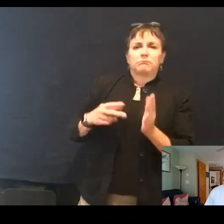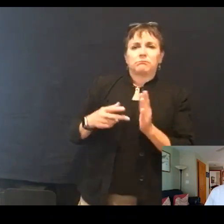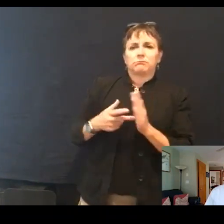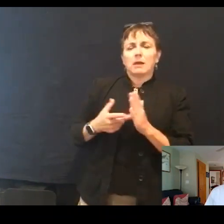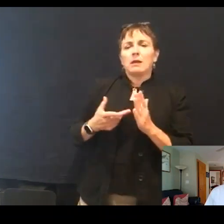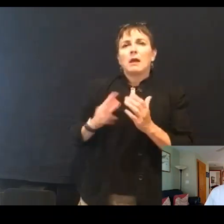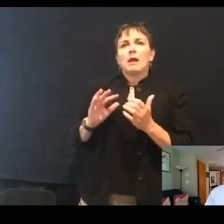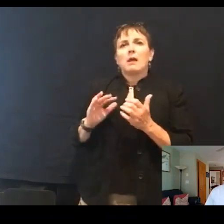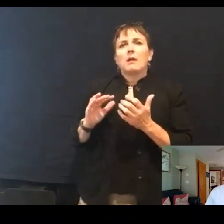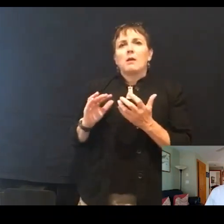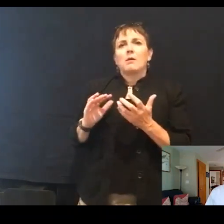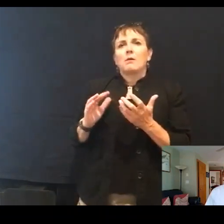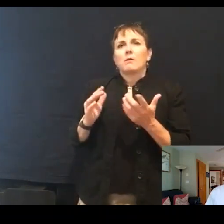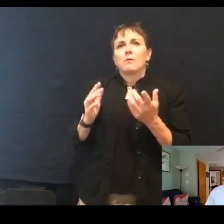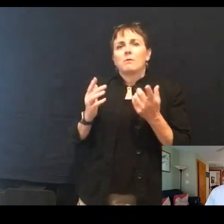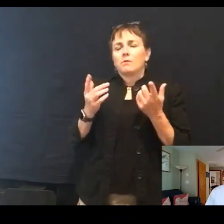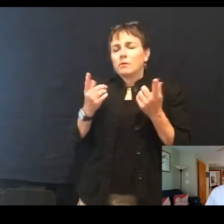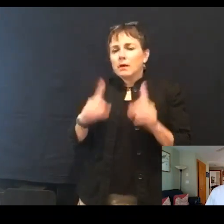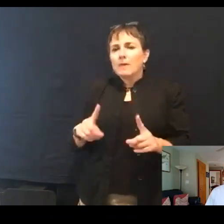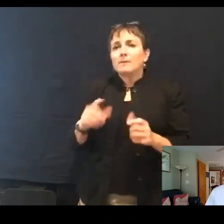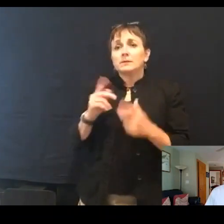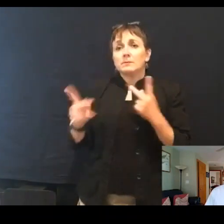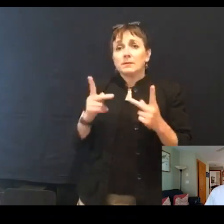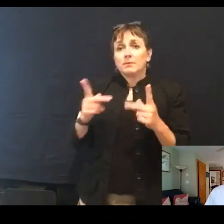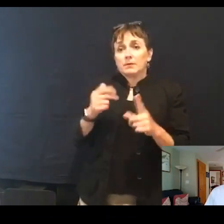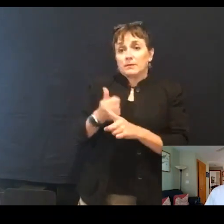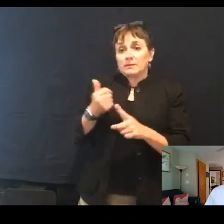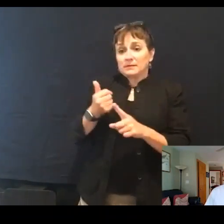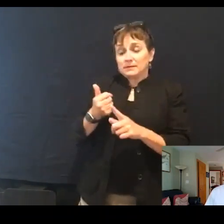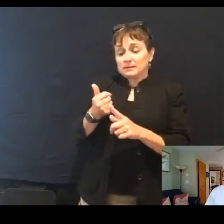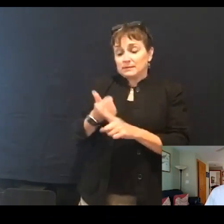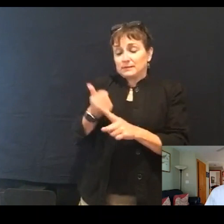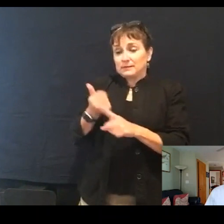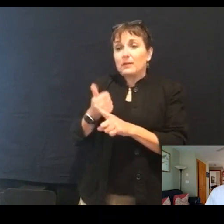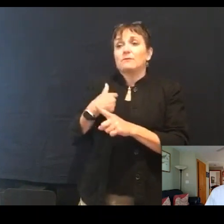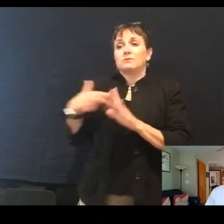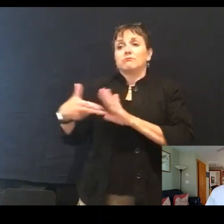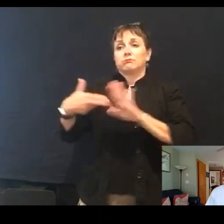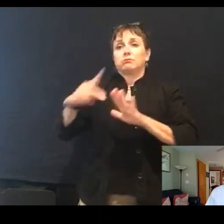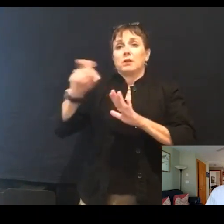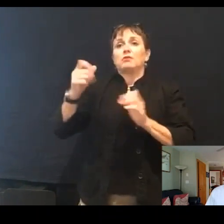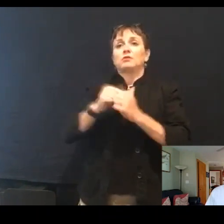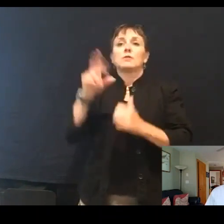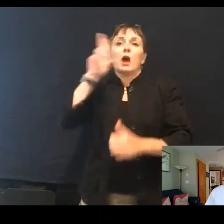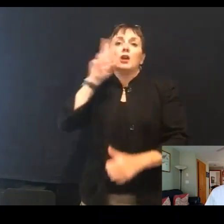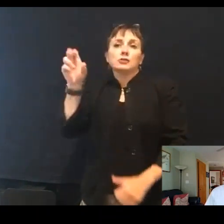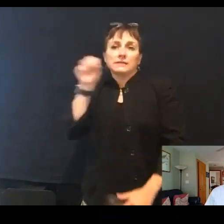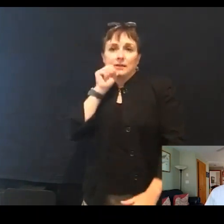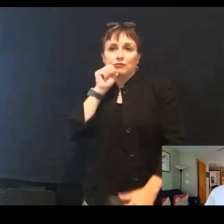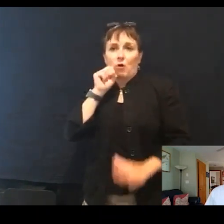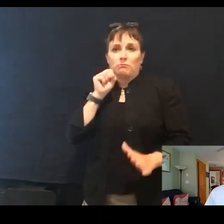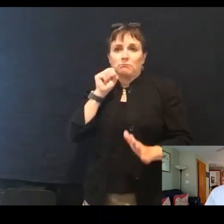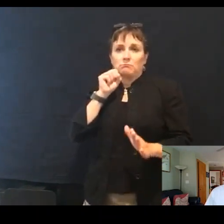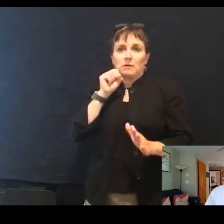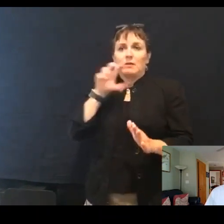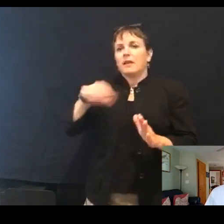associated with those people who are clinically diagnosed with Usher syndrome and went through the genetic testing program.